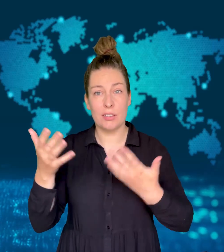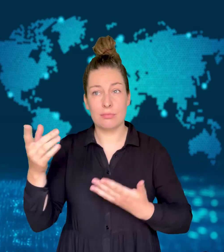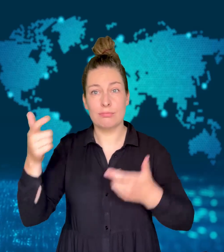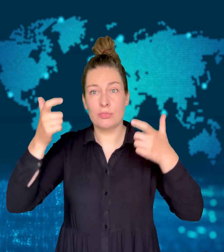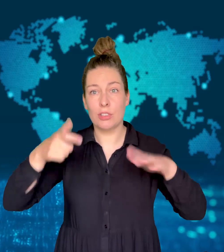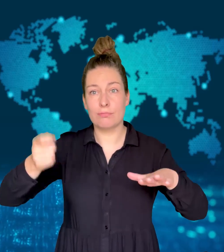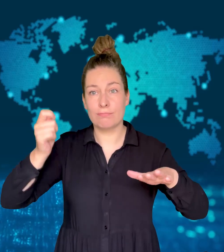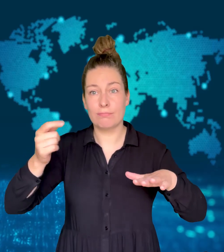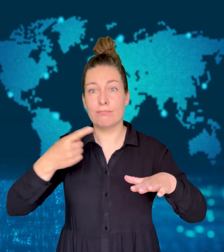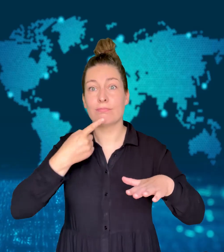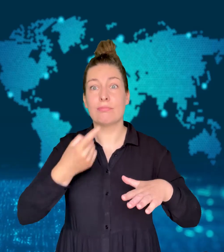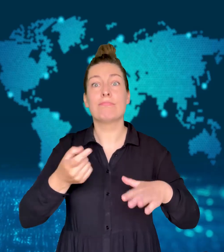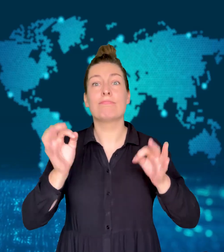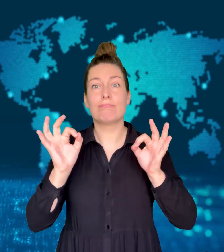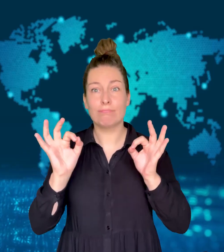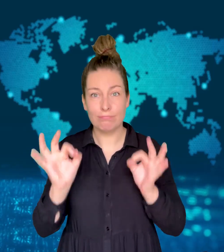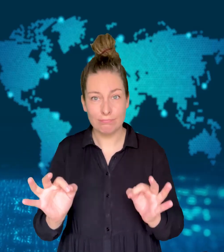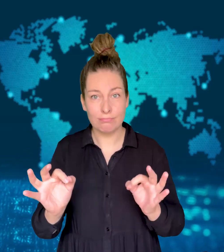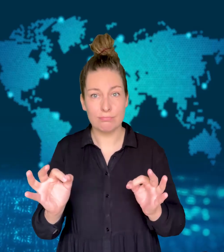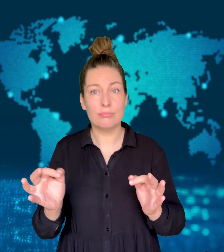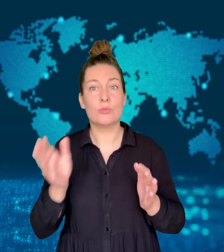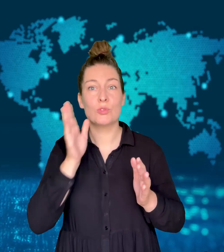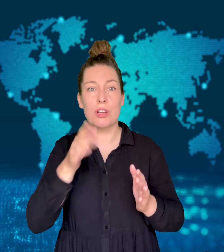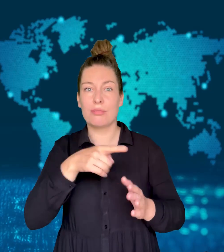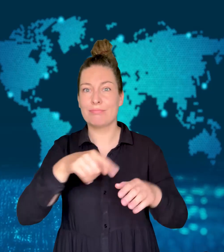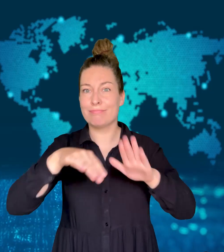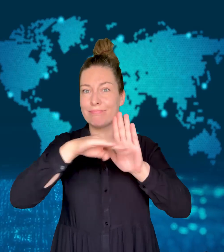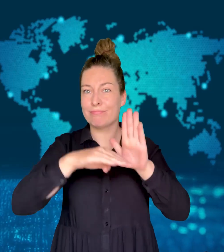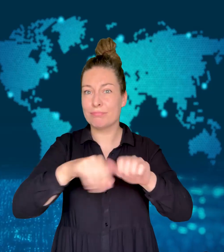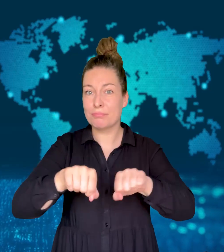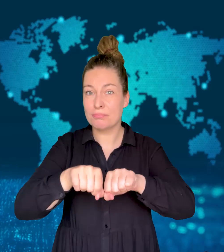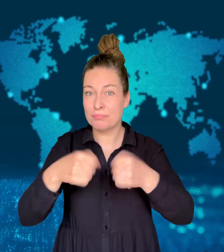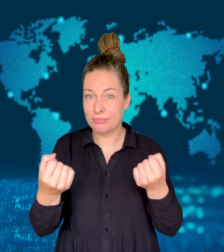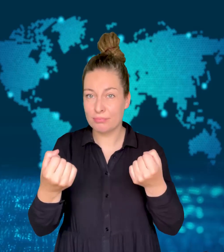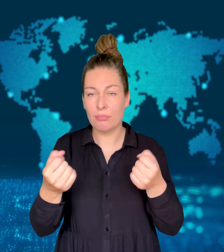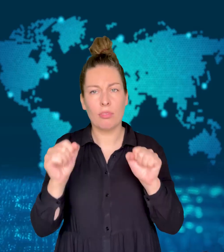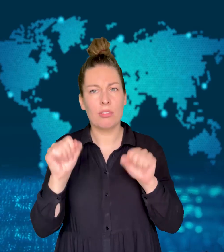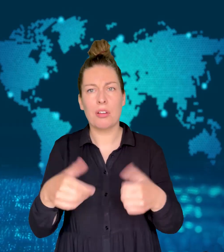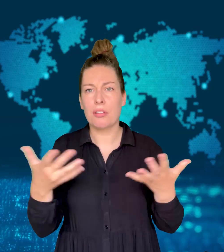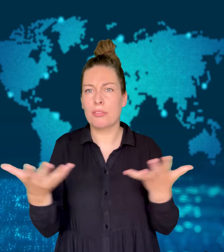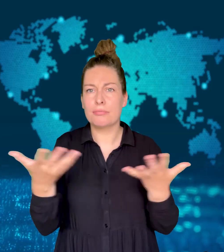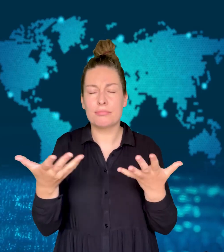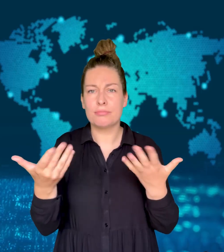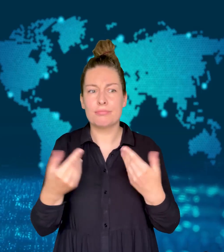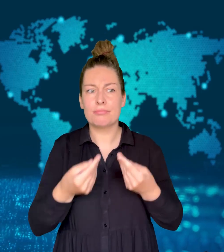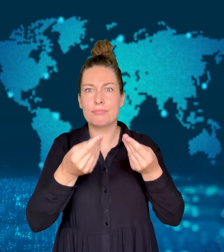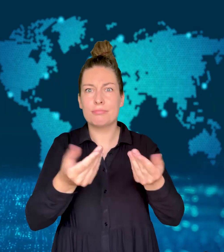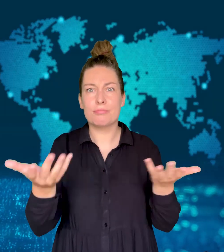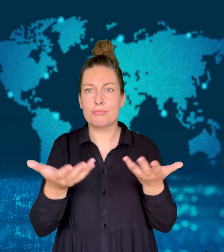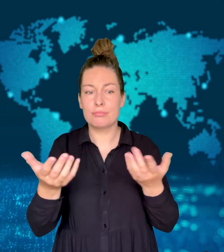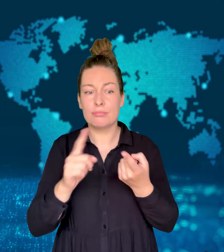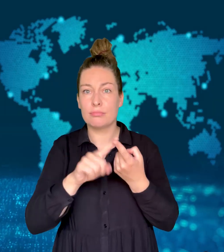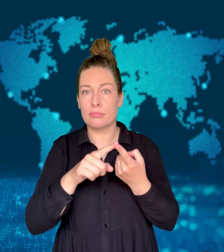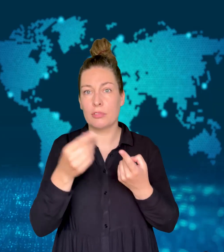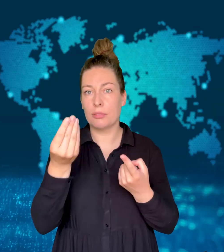and that climate change threatens people's health, lives, and property.